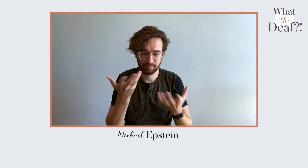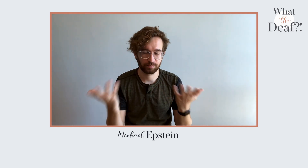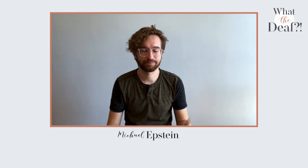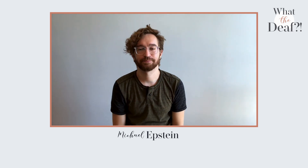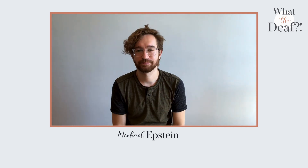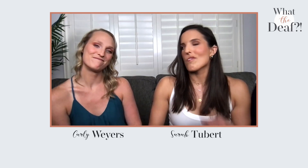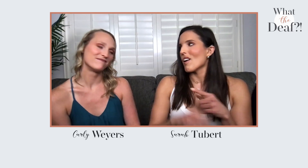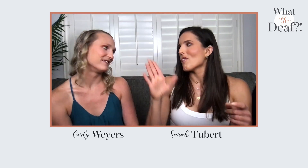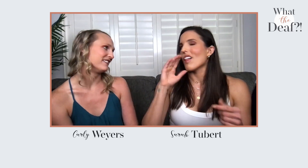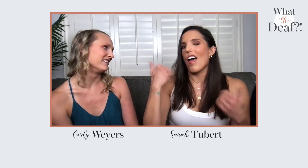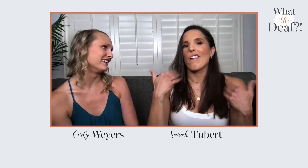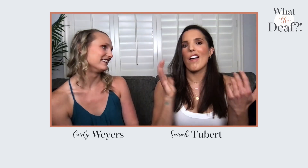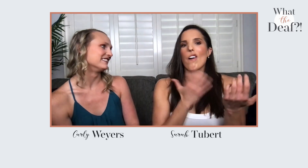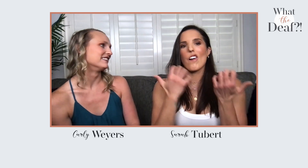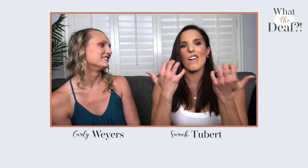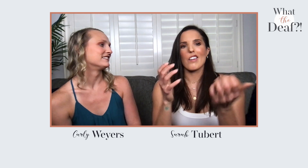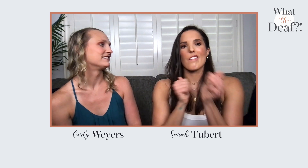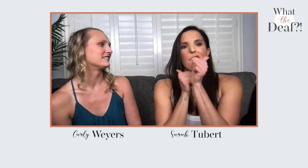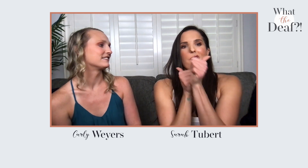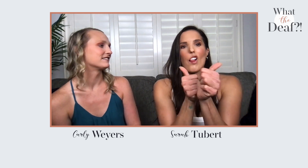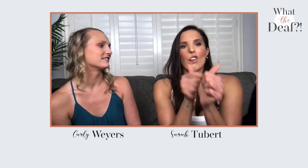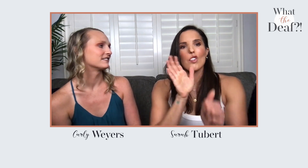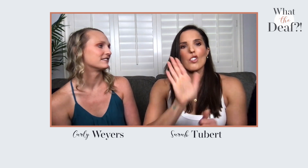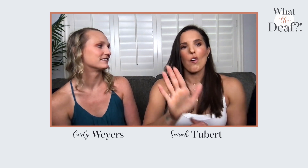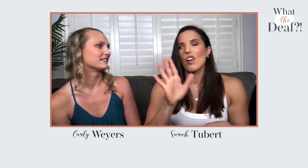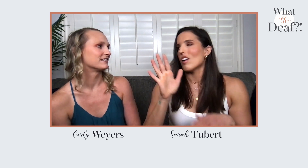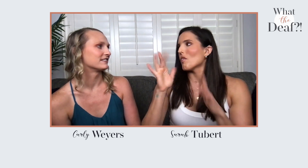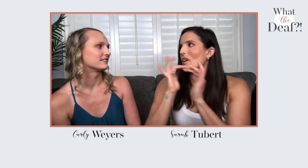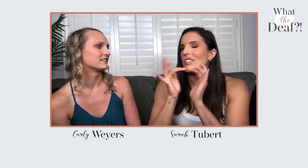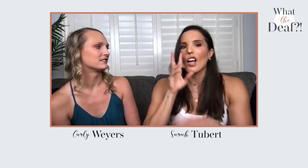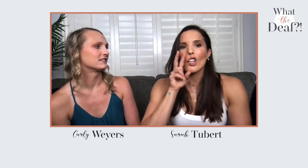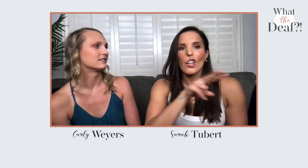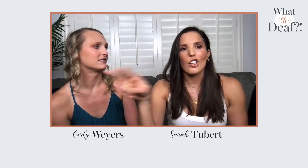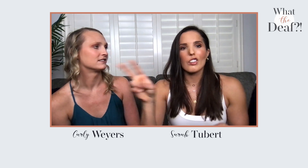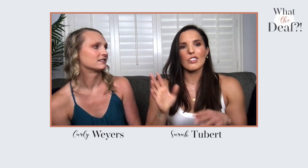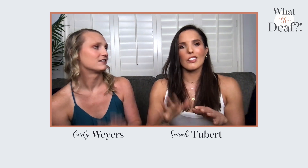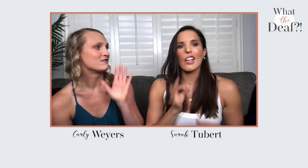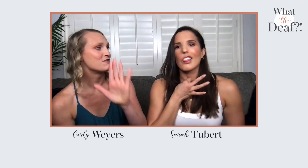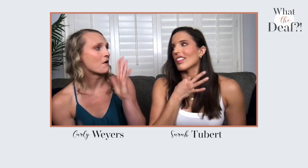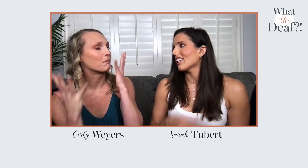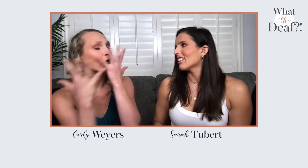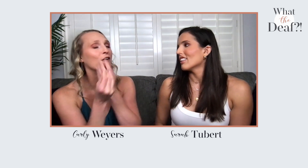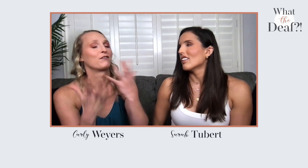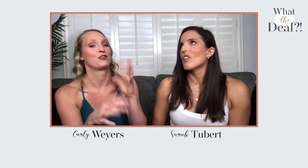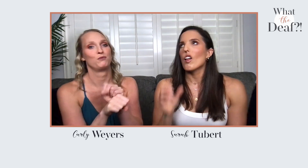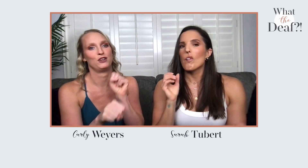Well, we will definitely have our audience follow your website- Take a look at all your beautiful work